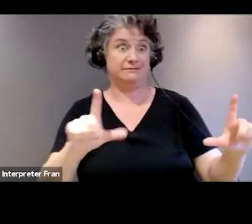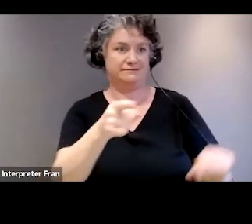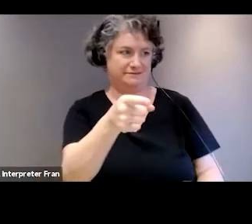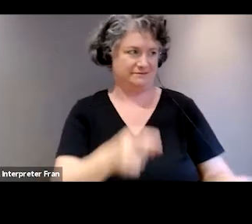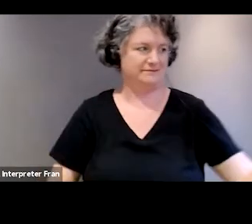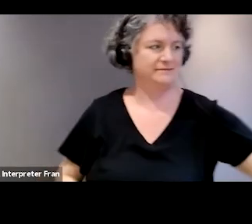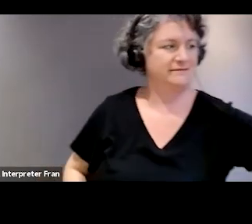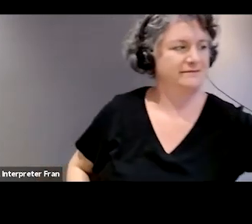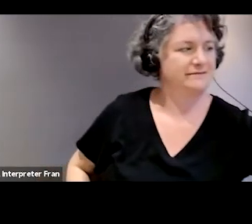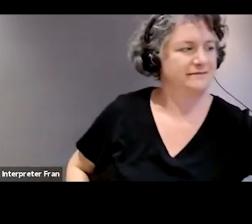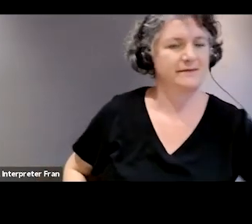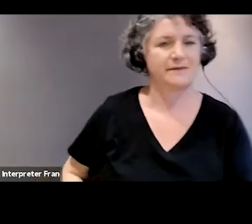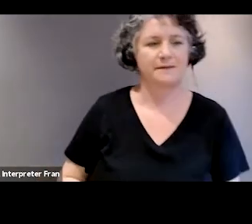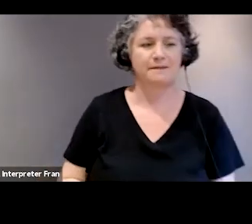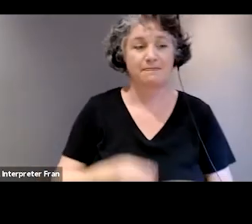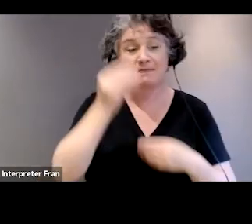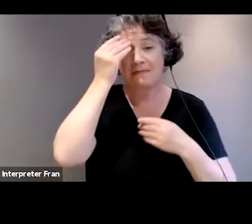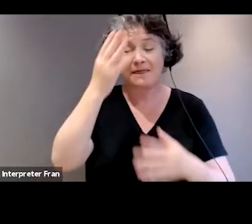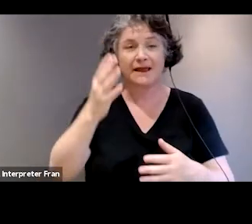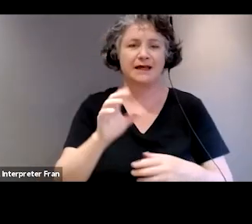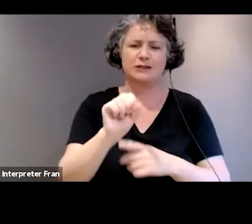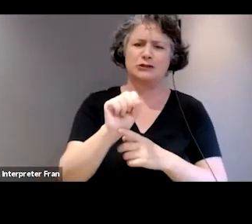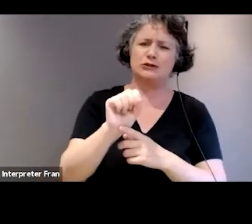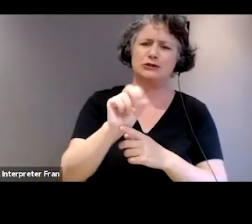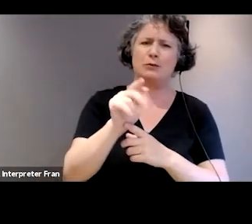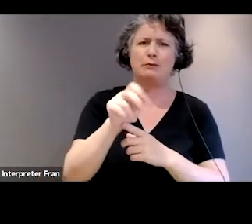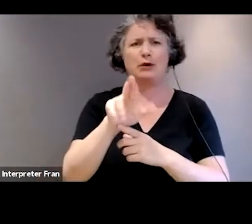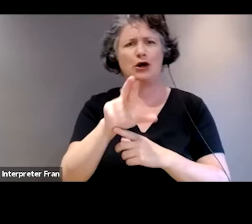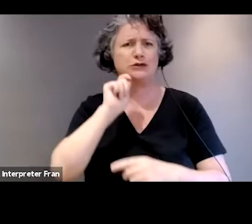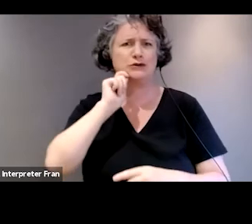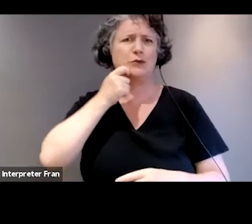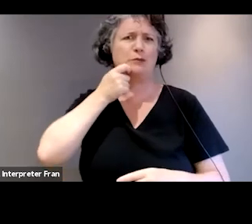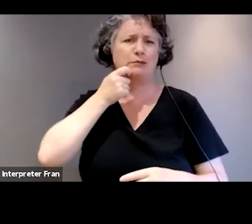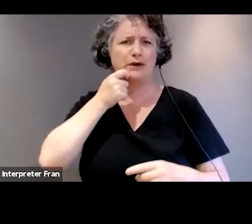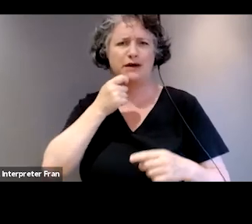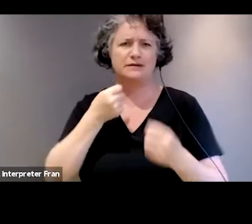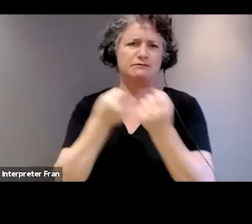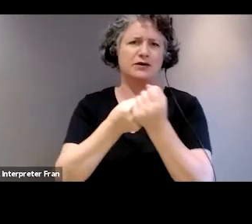also their expenses across those conversations but we are also supporting this town hall , here is an opportunity for all of us to get together and